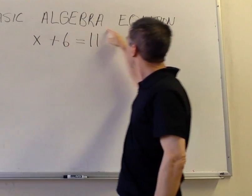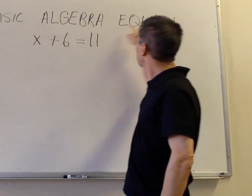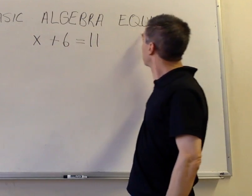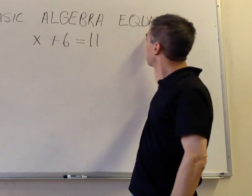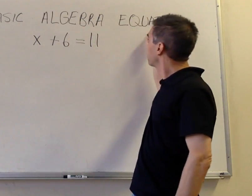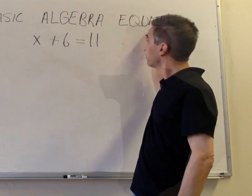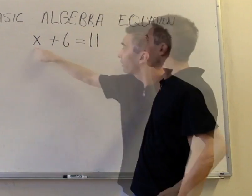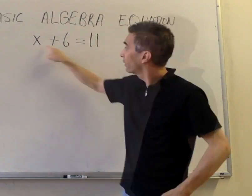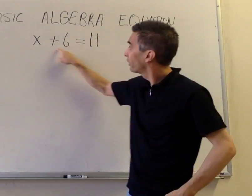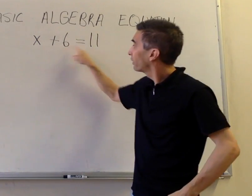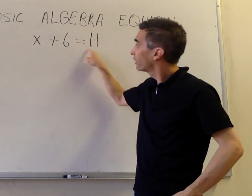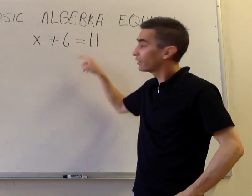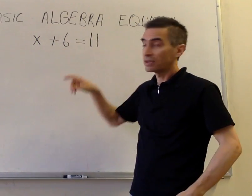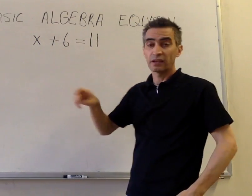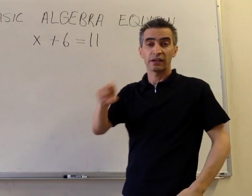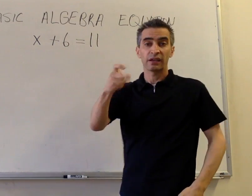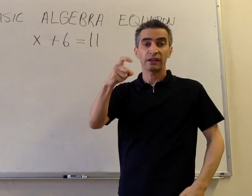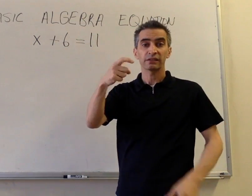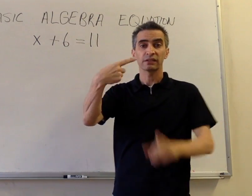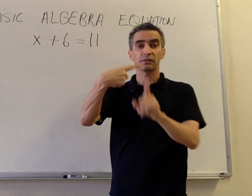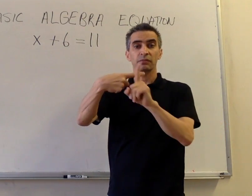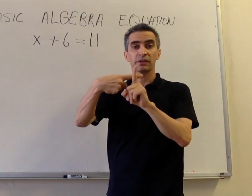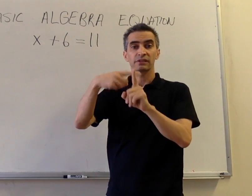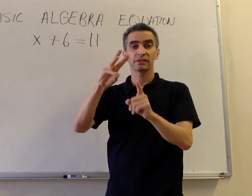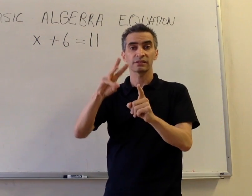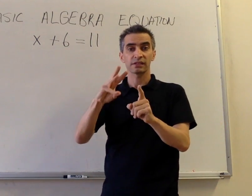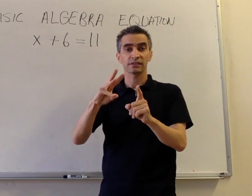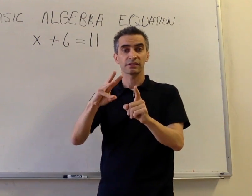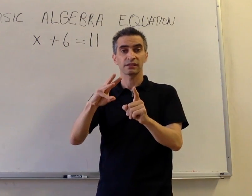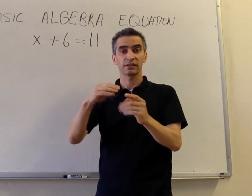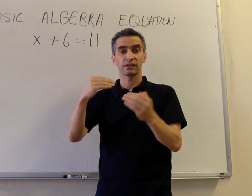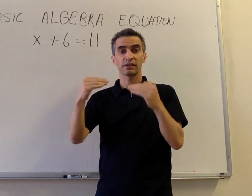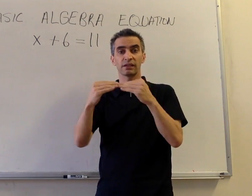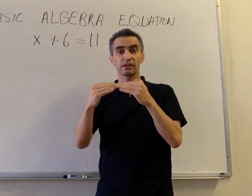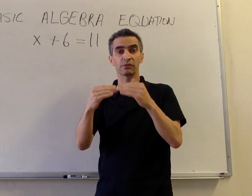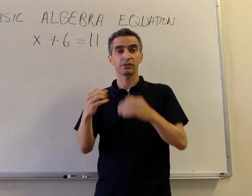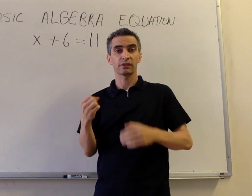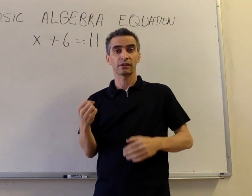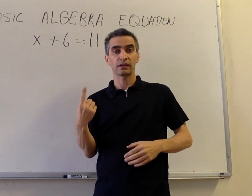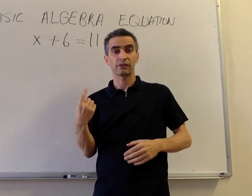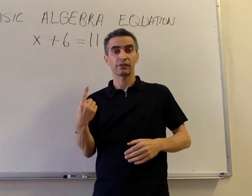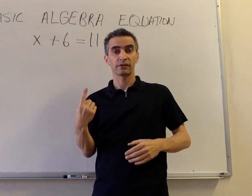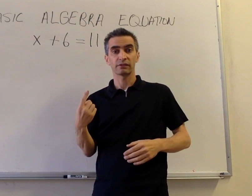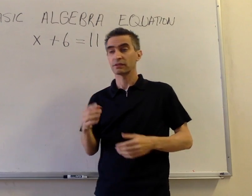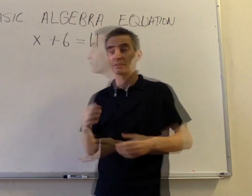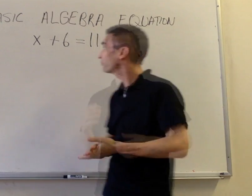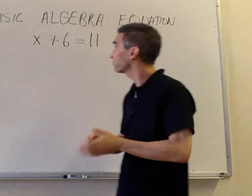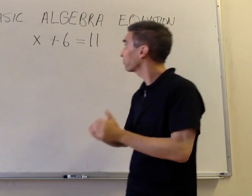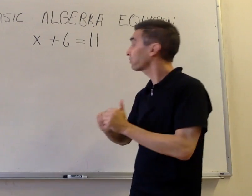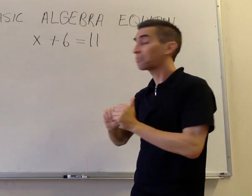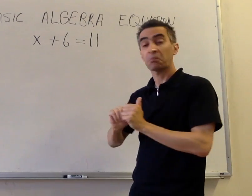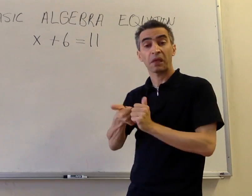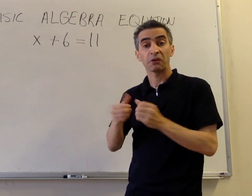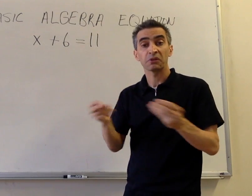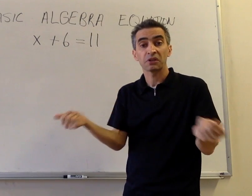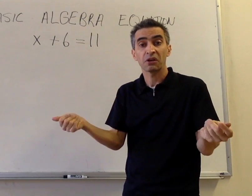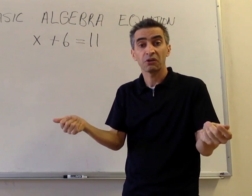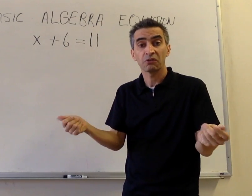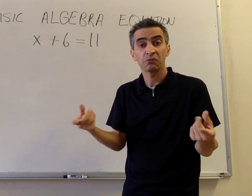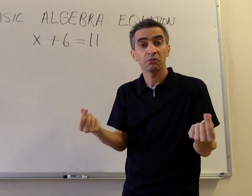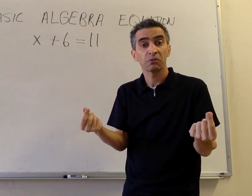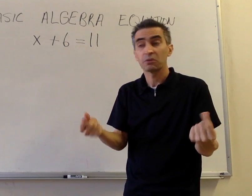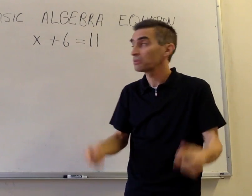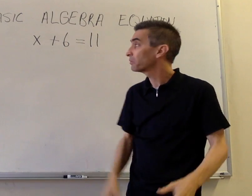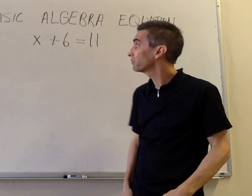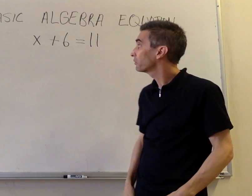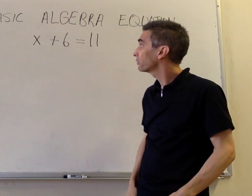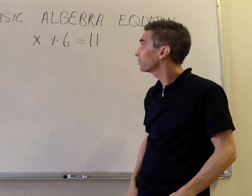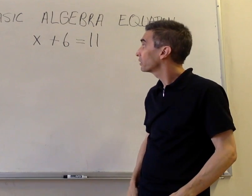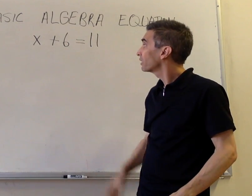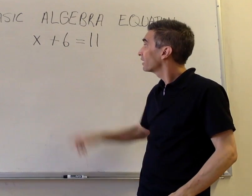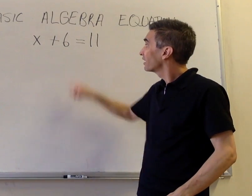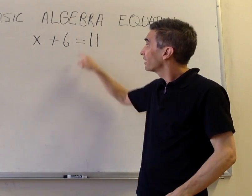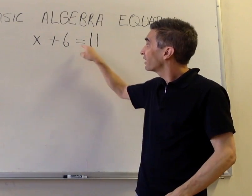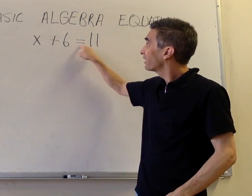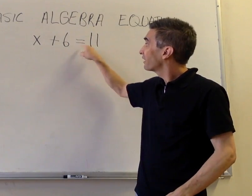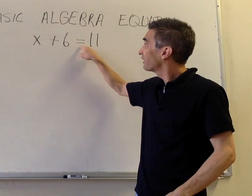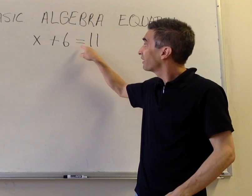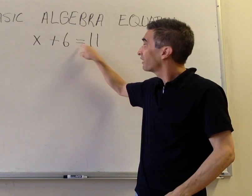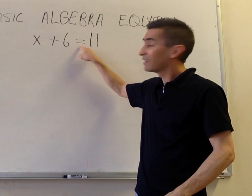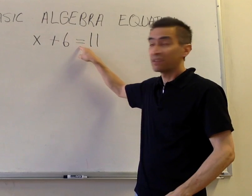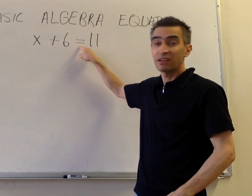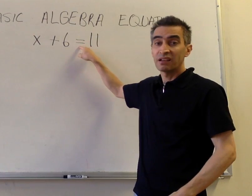We will start with x + 6 = 11. How do we solve this? What do we do?